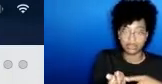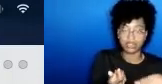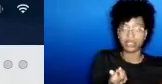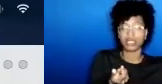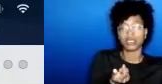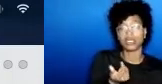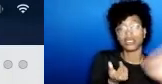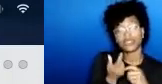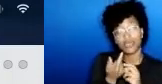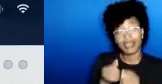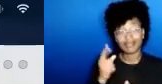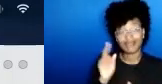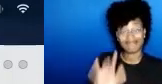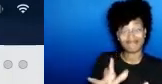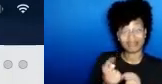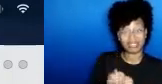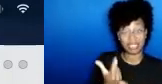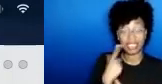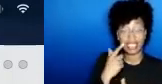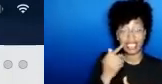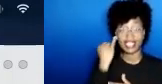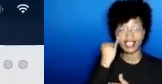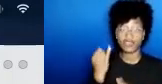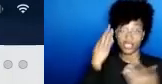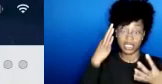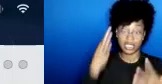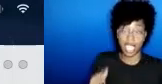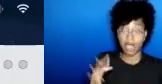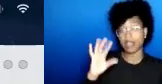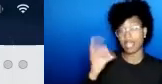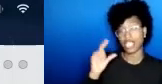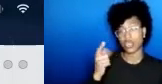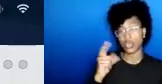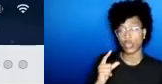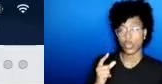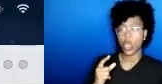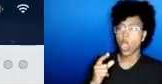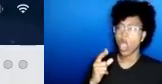07:18:01 , but then if you suddenly decide later on the side that you would really like